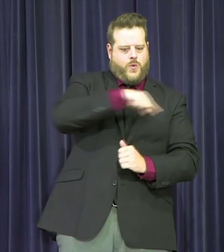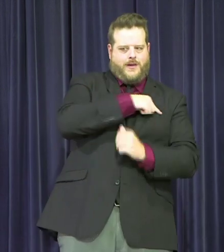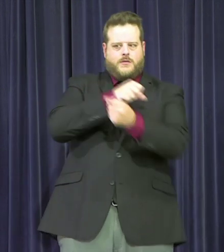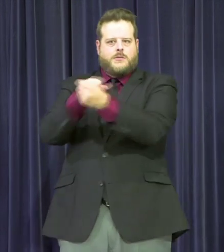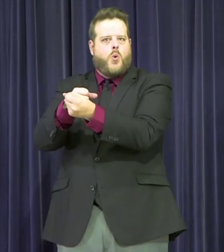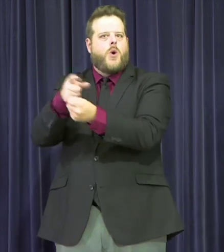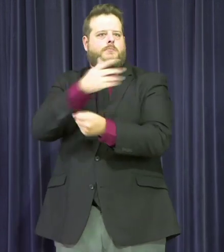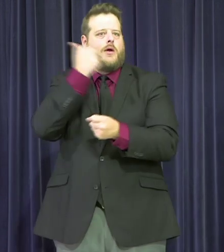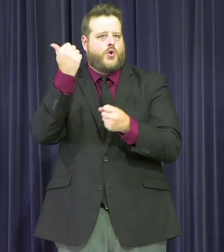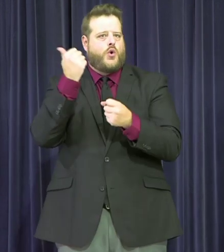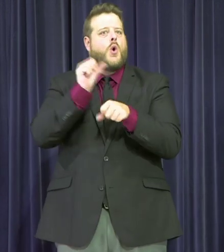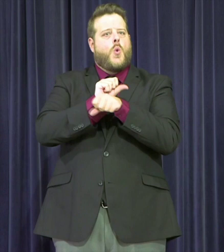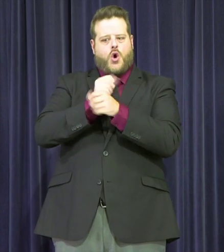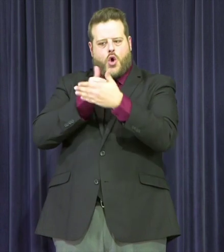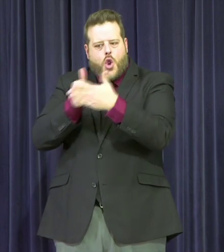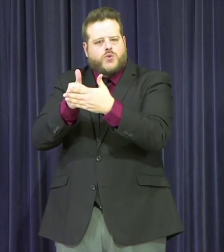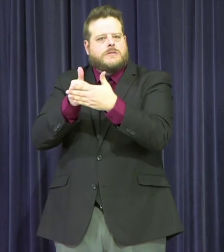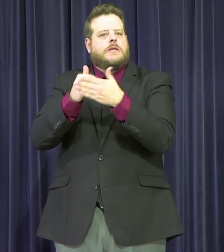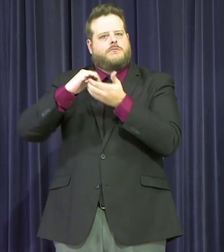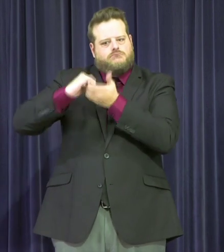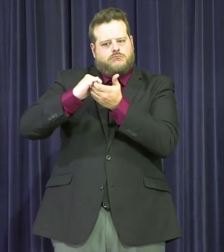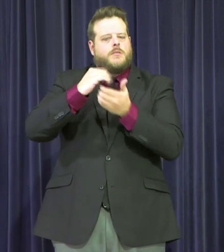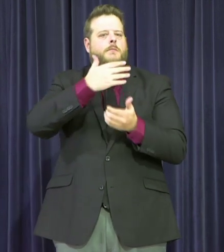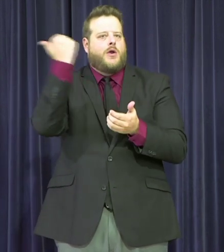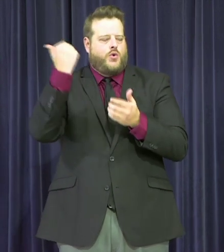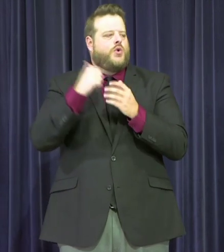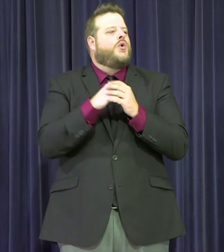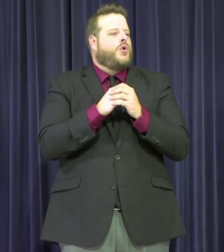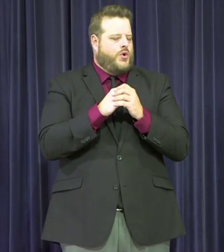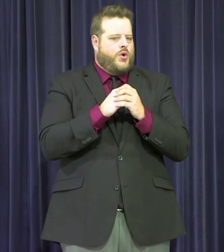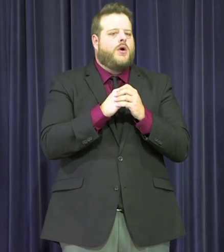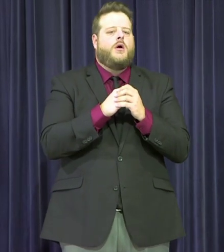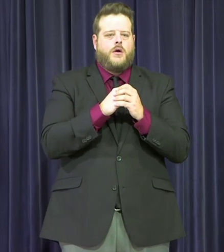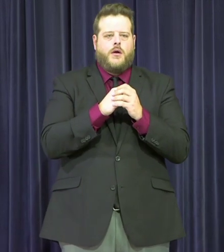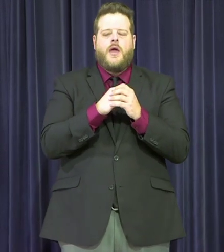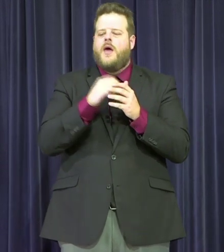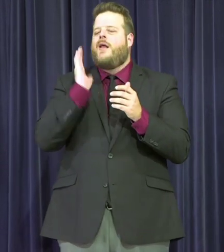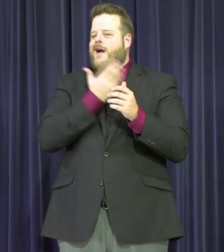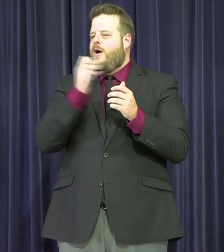How we can work more closely together in partnership, clearly our stakeholder, community and we're